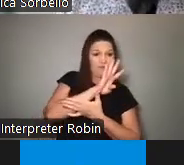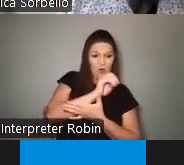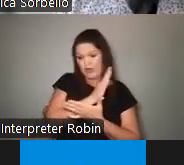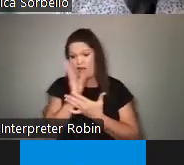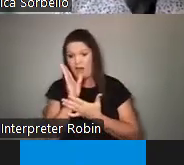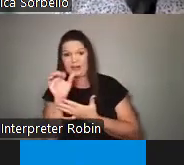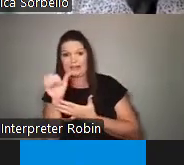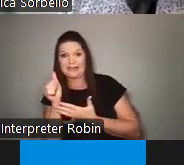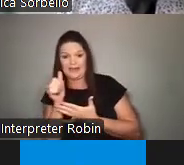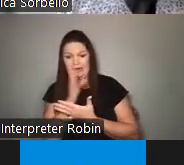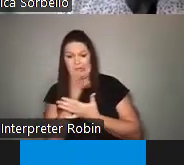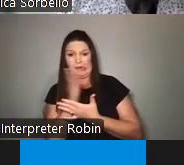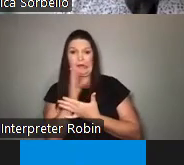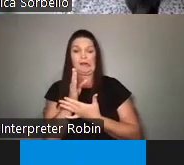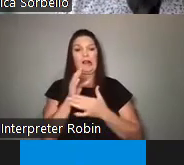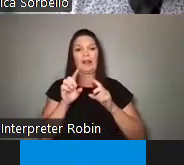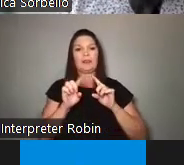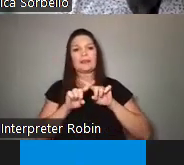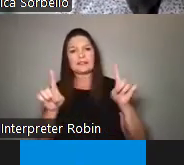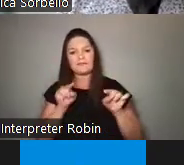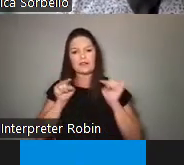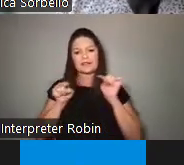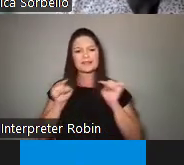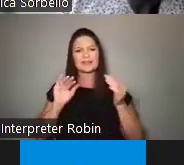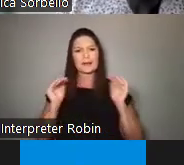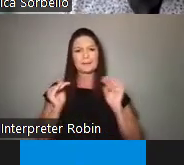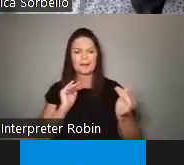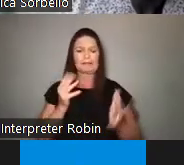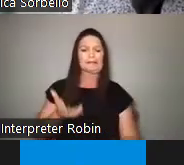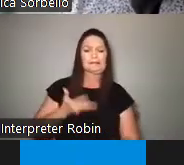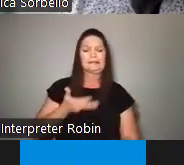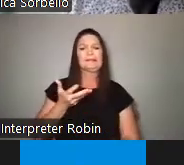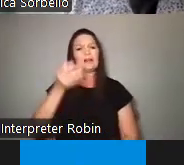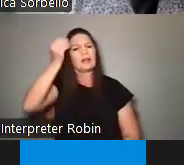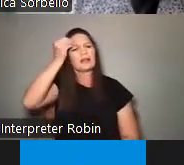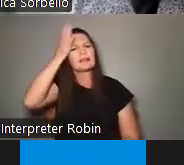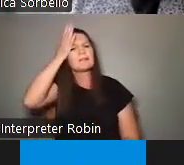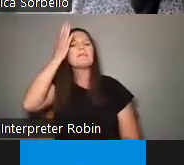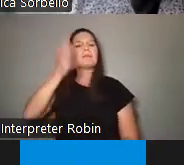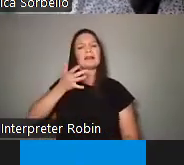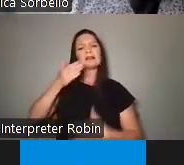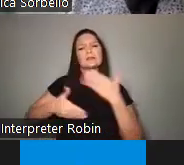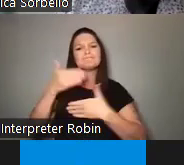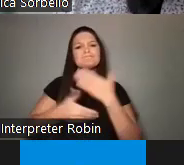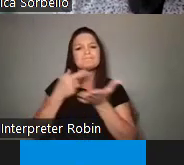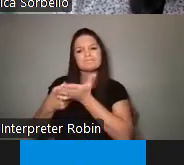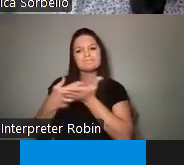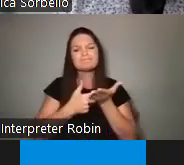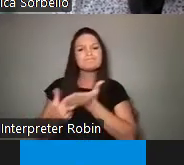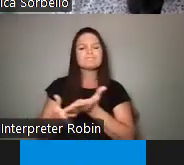about what happens with substances. So, then we look at things that raise our dopamine. We look at sex